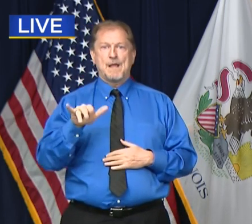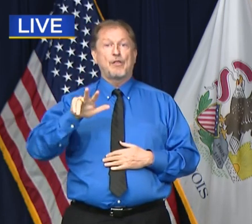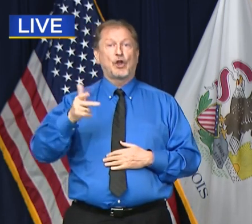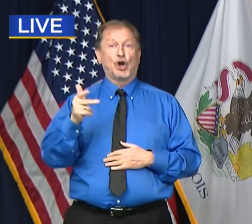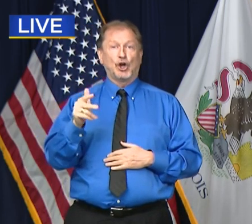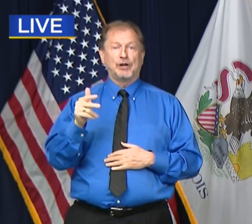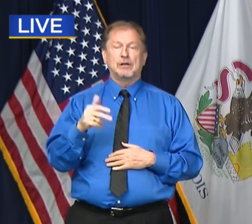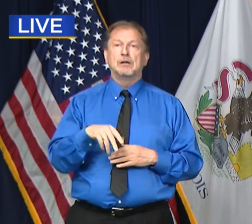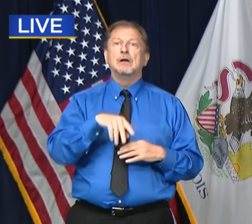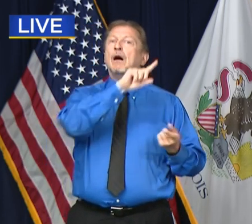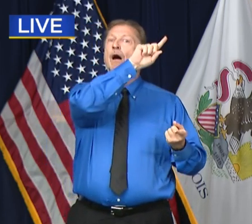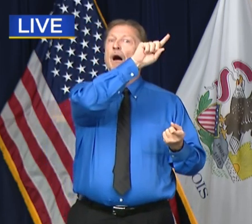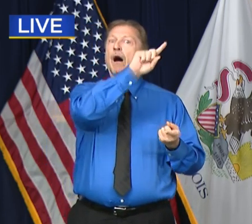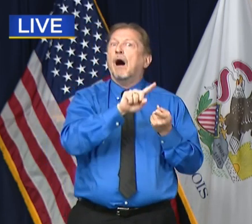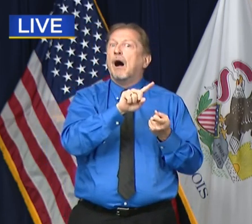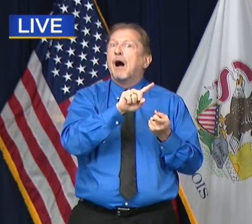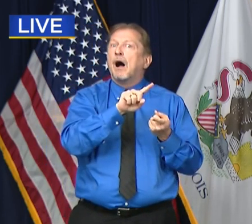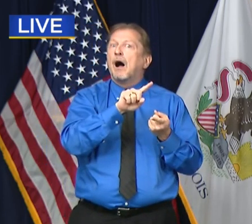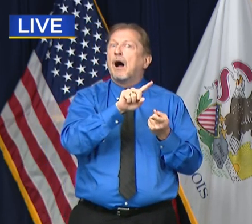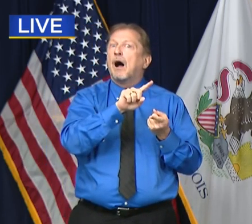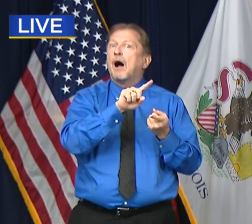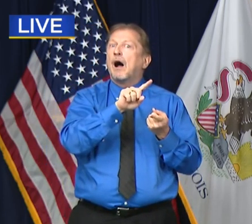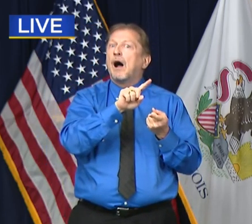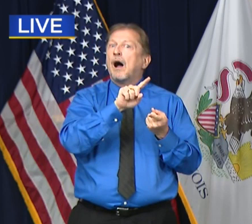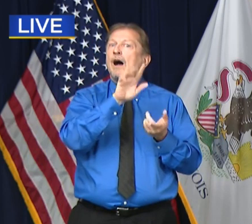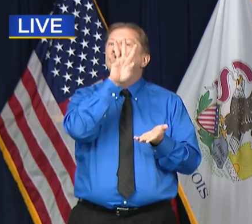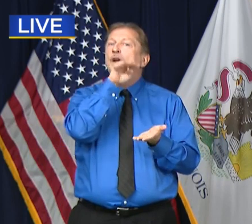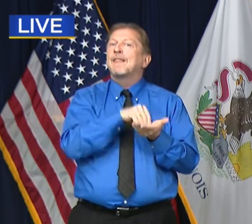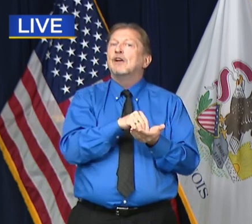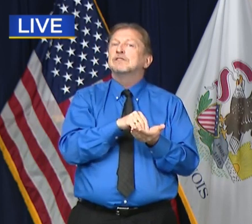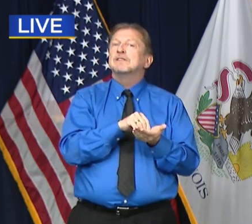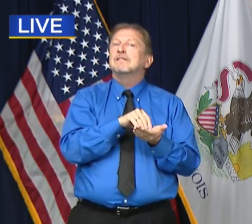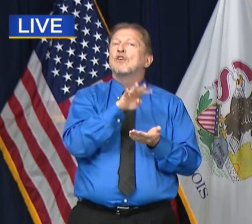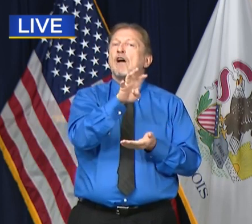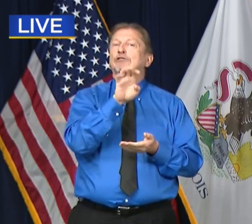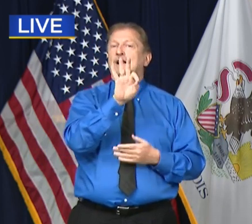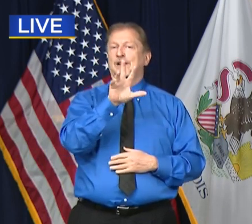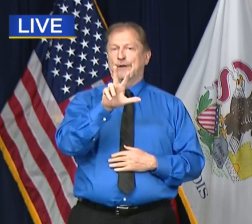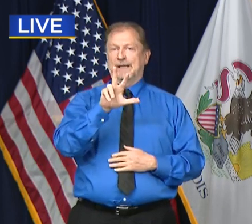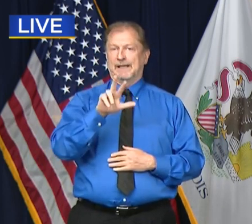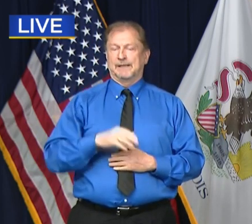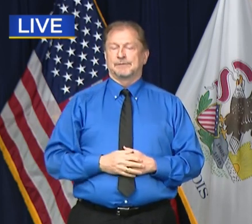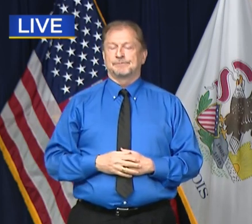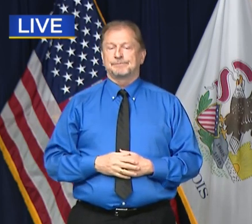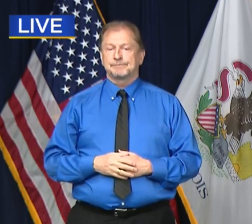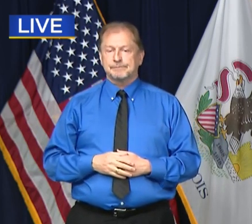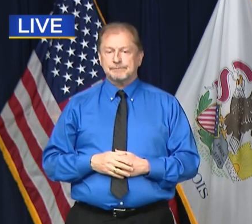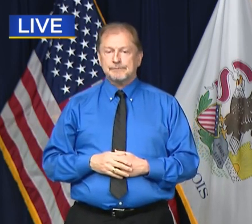ON APRIL 26, 4672. AS OF MIDNIGHT LAST NIGHT MAY